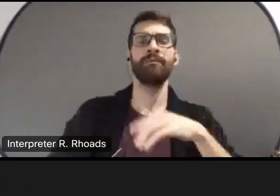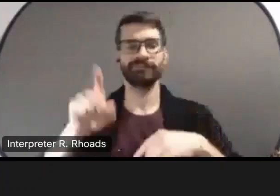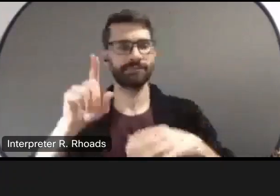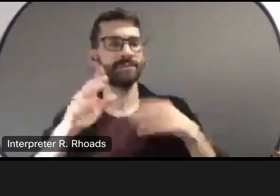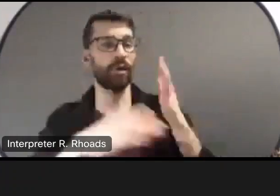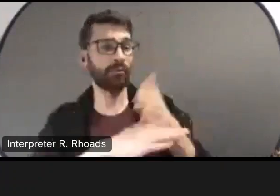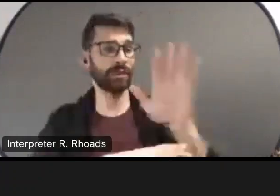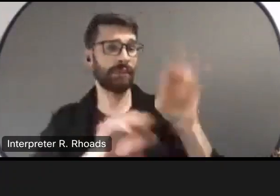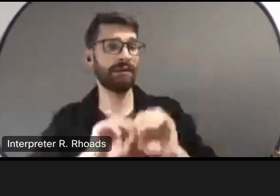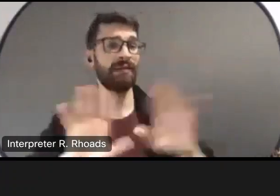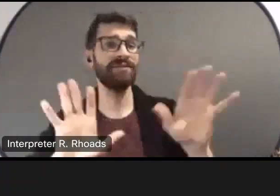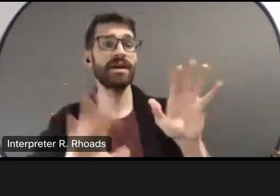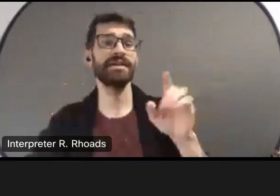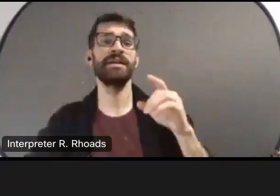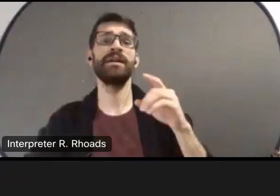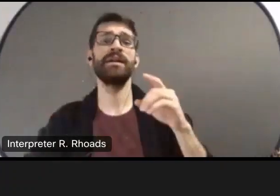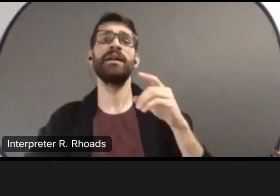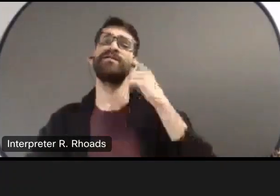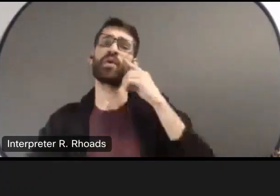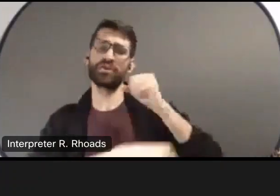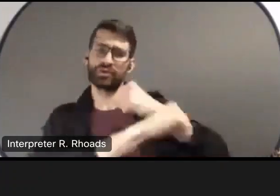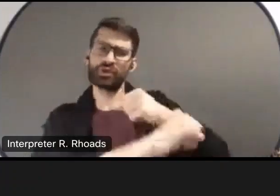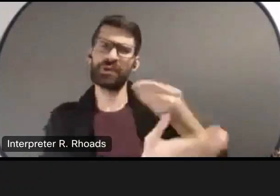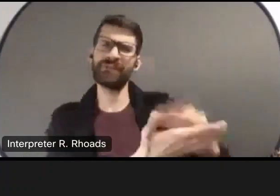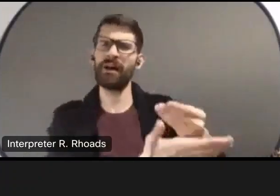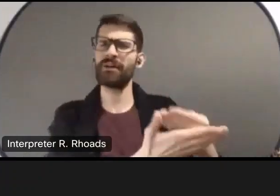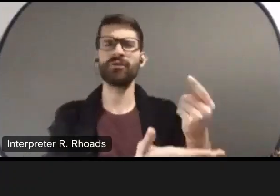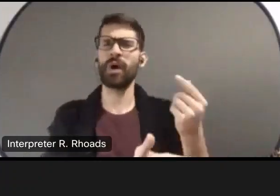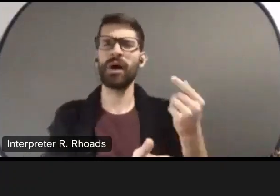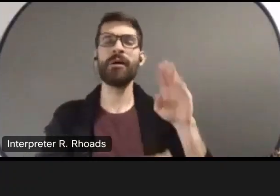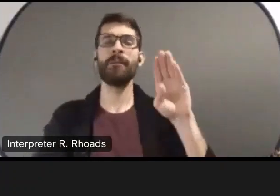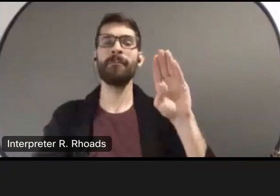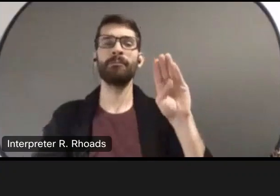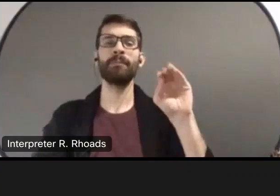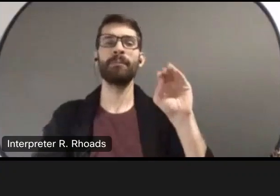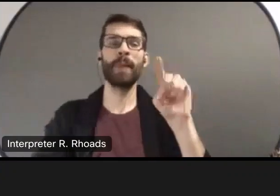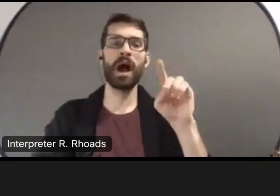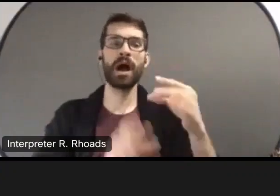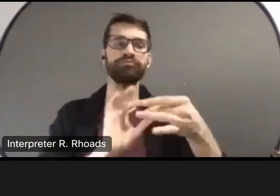clarification, what the Security Fund does, is it bonds the treasurer and the chairperson,